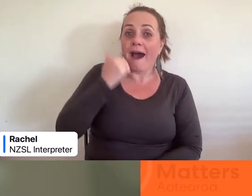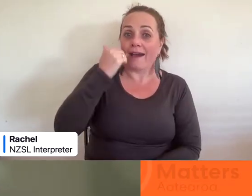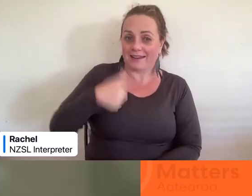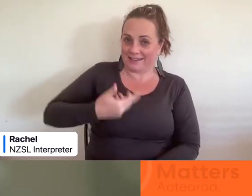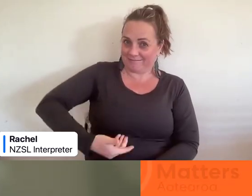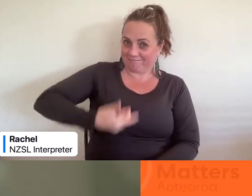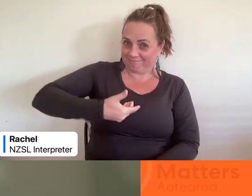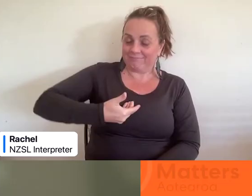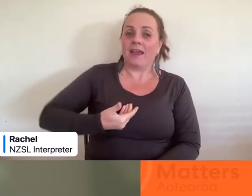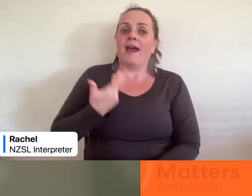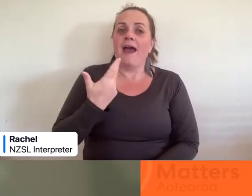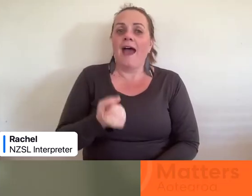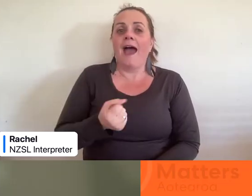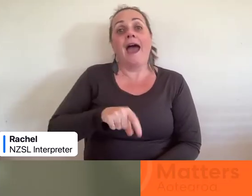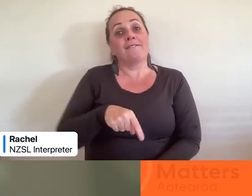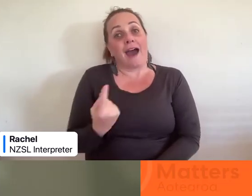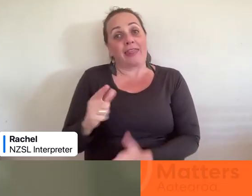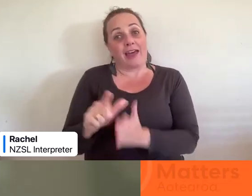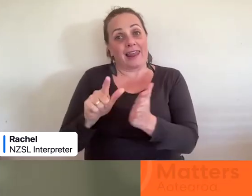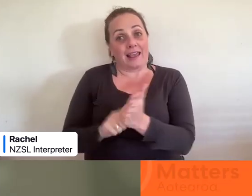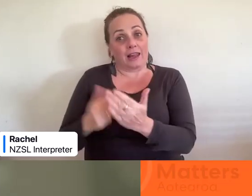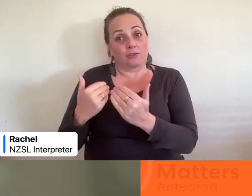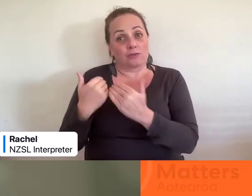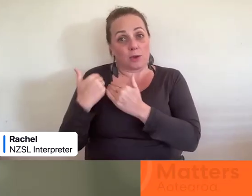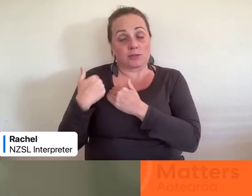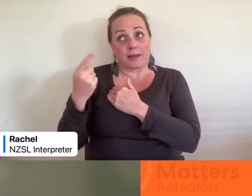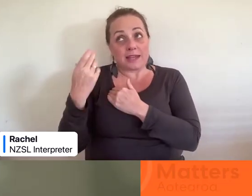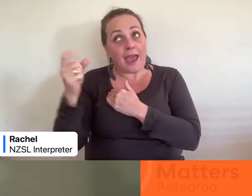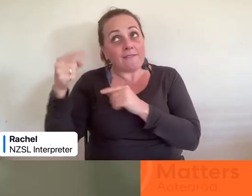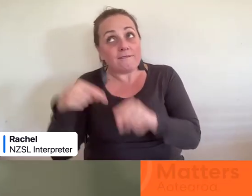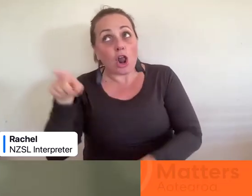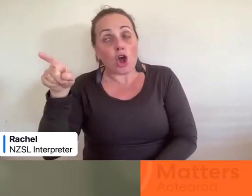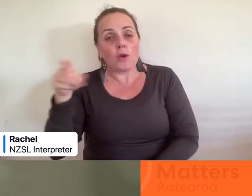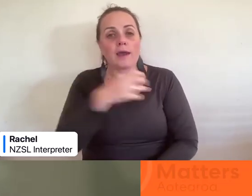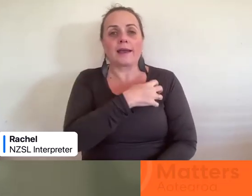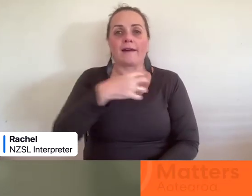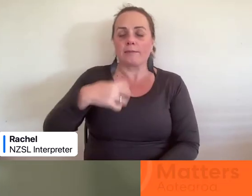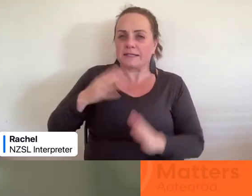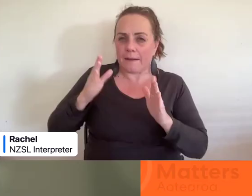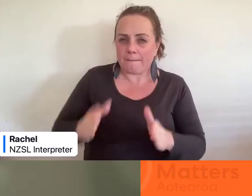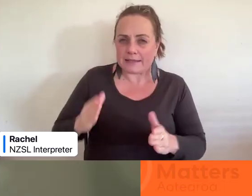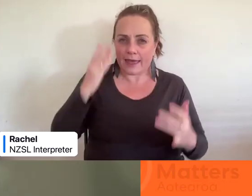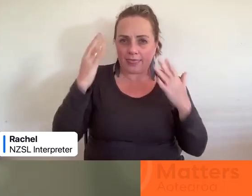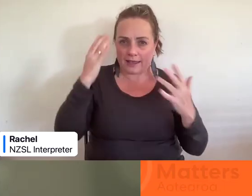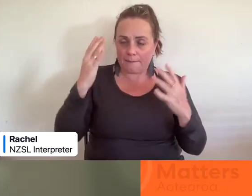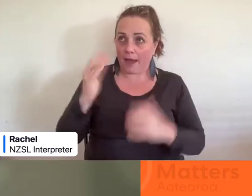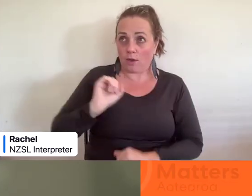there are overlapping legal responsibilities. The Crown must consider both its obligations under